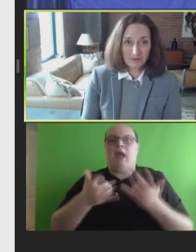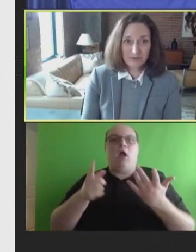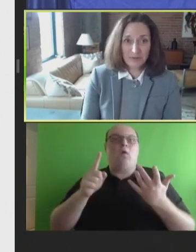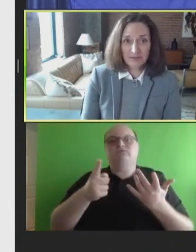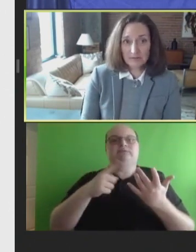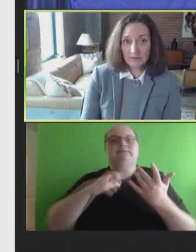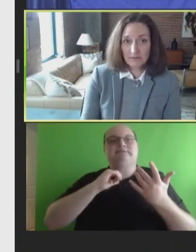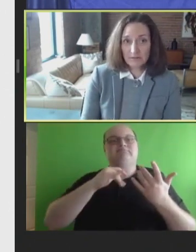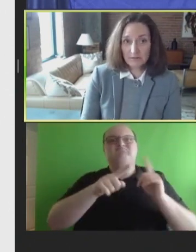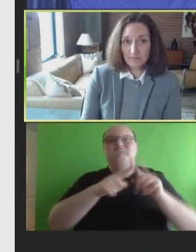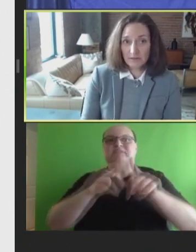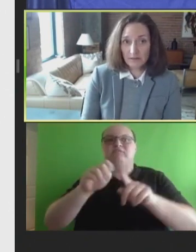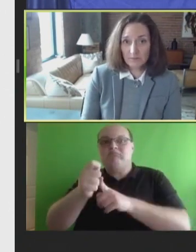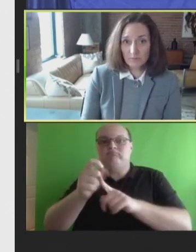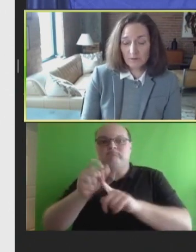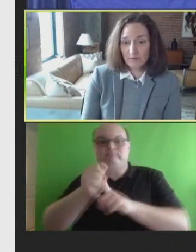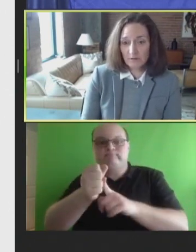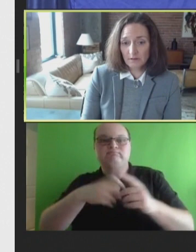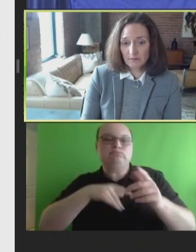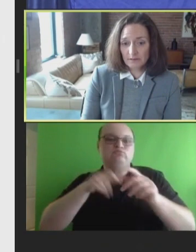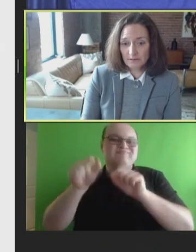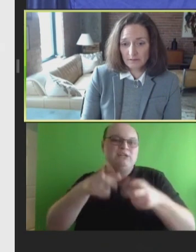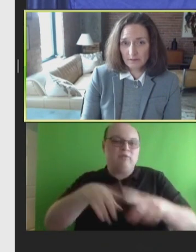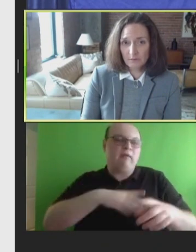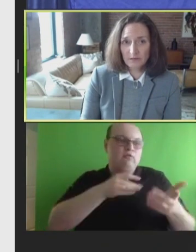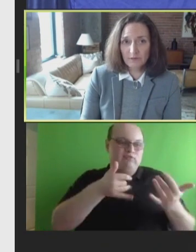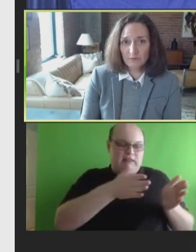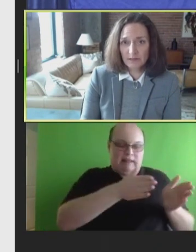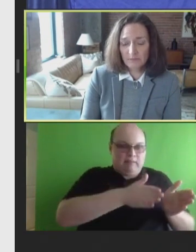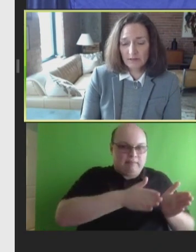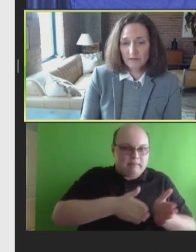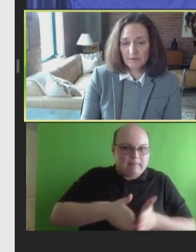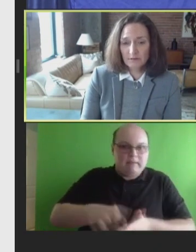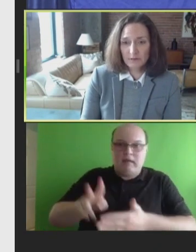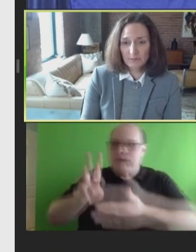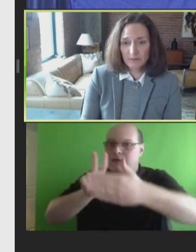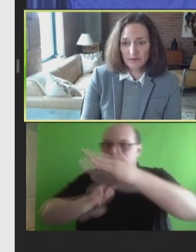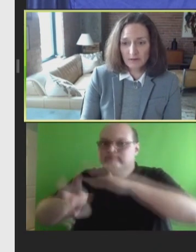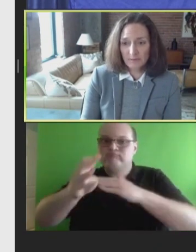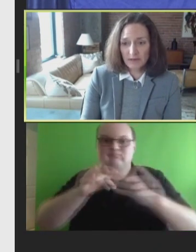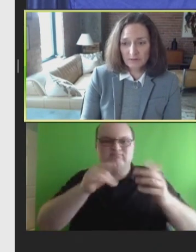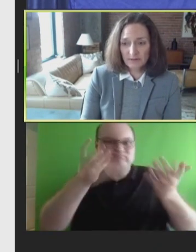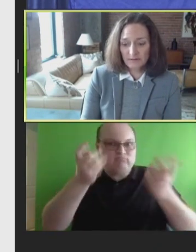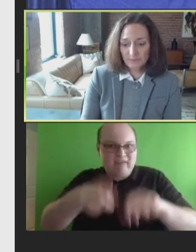scenarios based on, again, when the licensing and whatever recommendations might be come out.